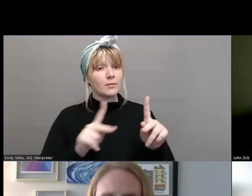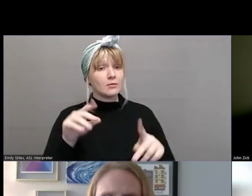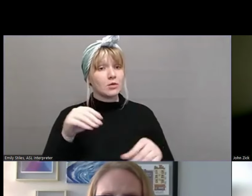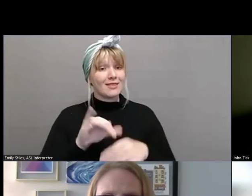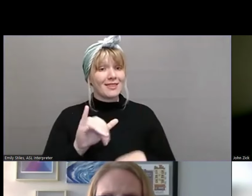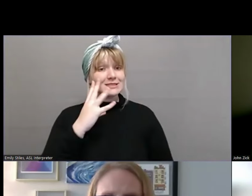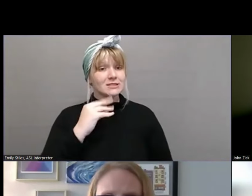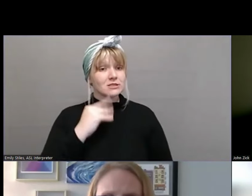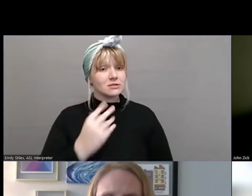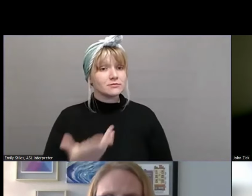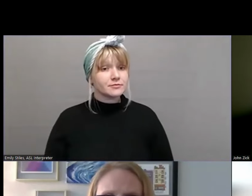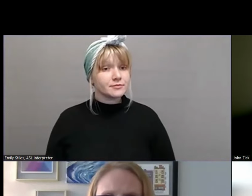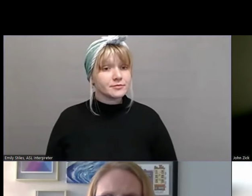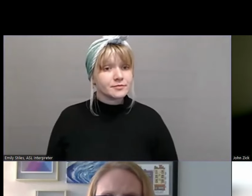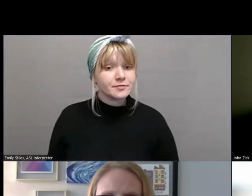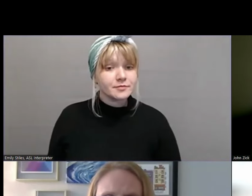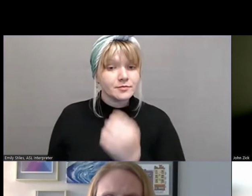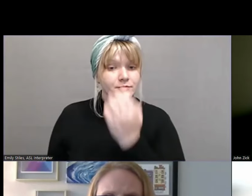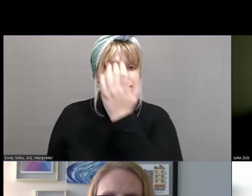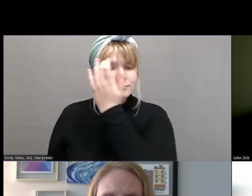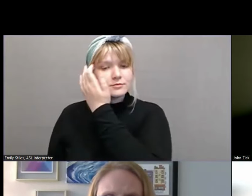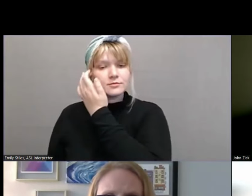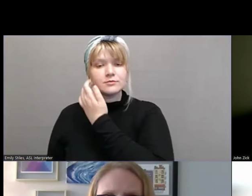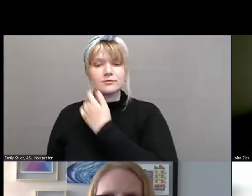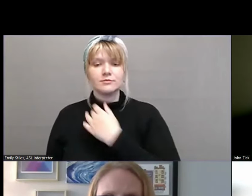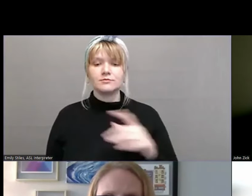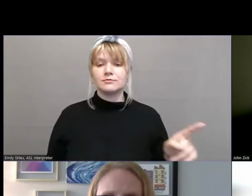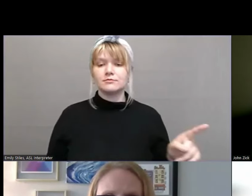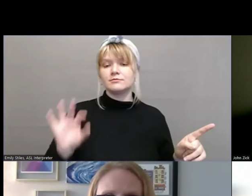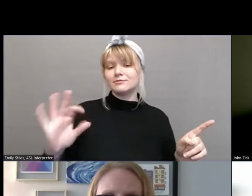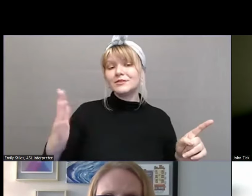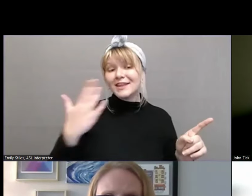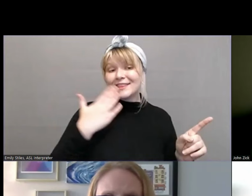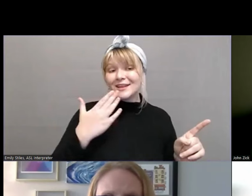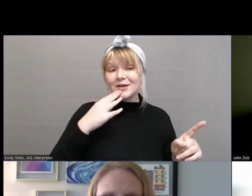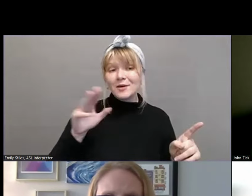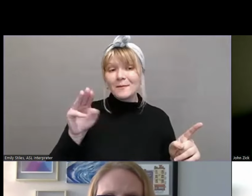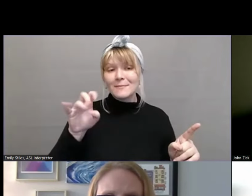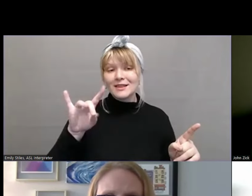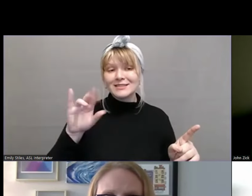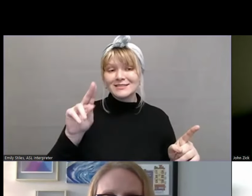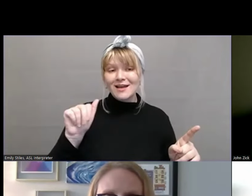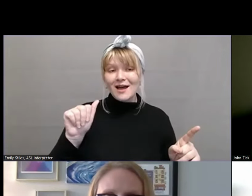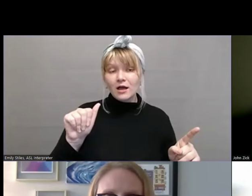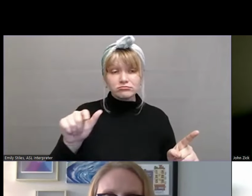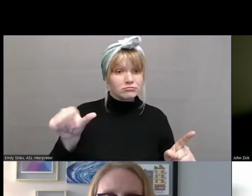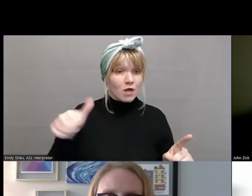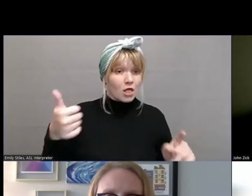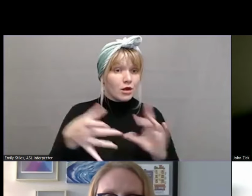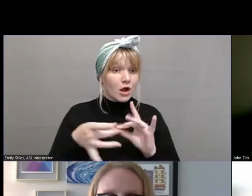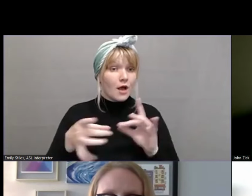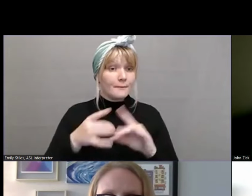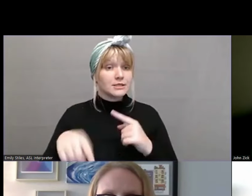ERICA McFADDEN: Thank you Melinda, and did anybody else have any other comments on that?